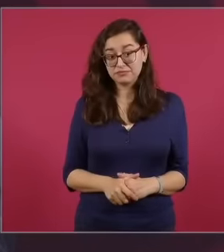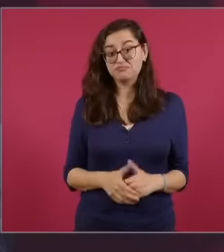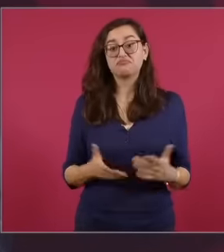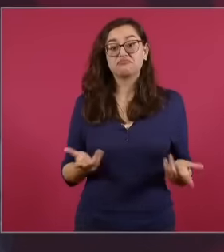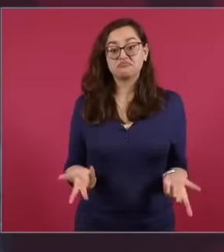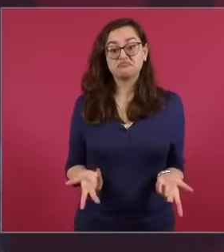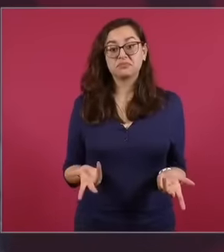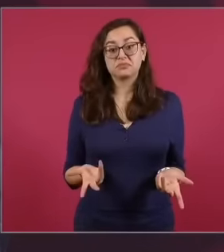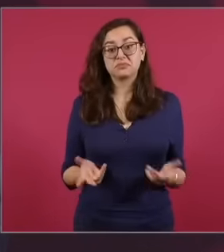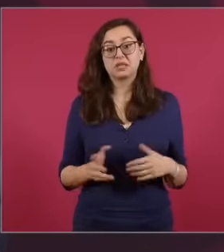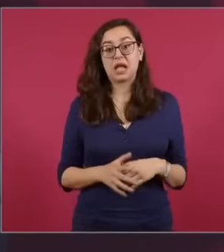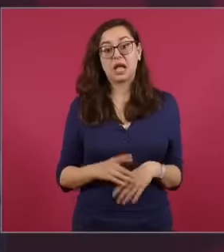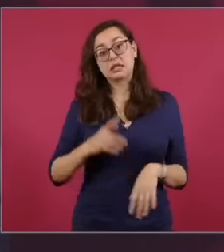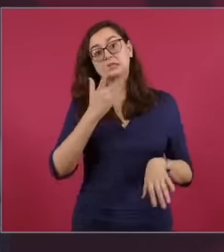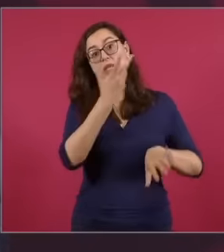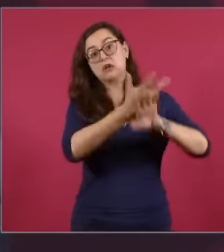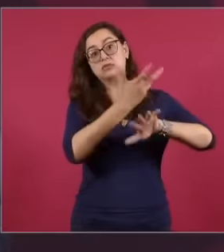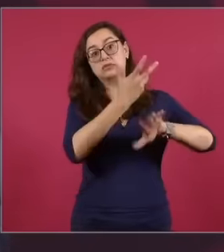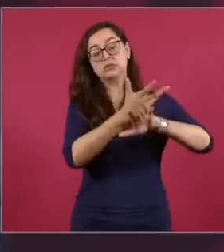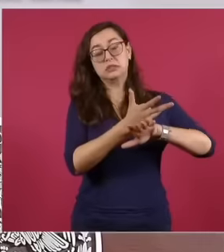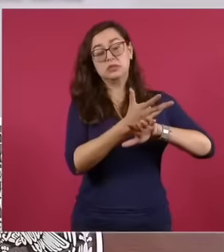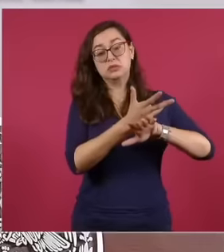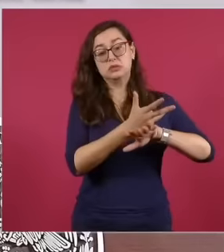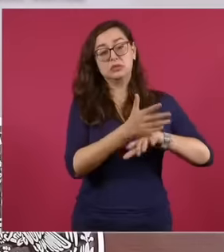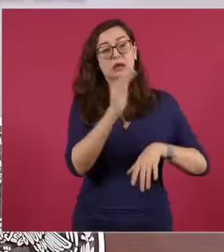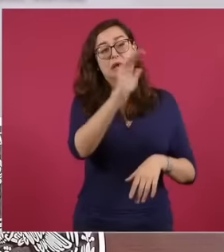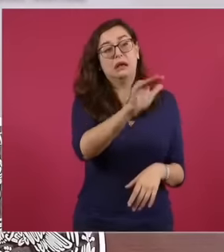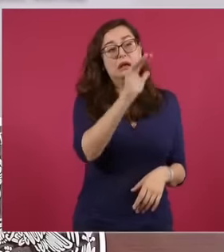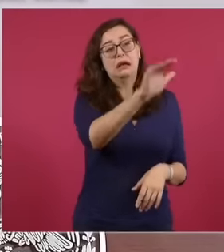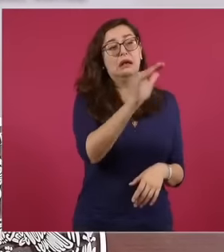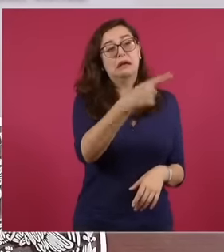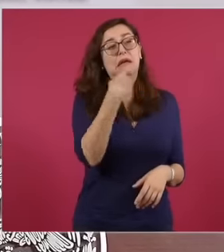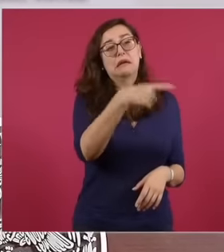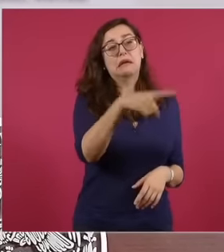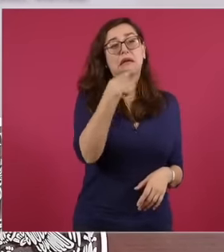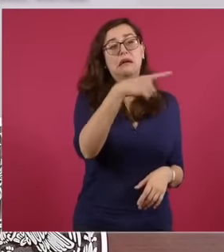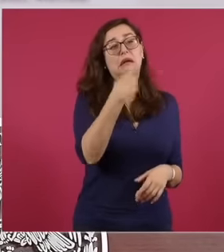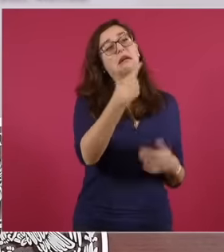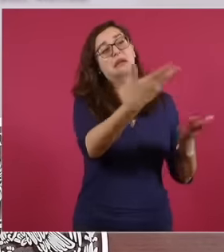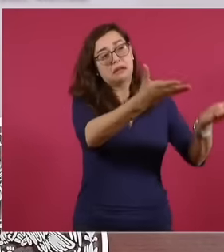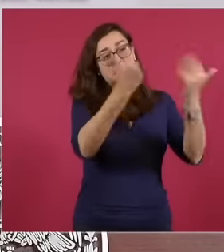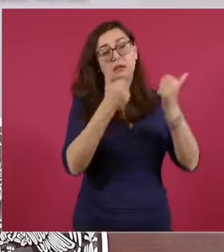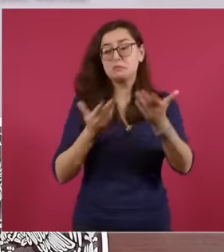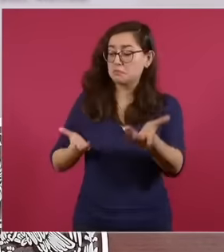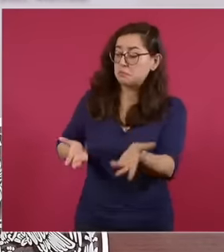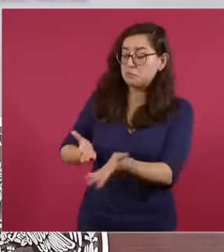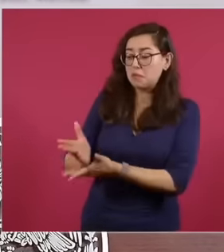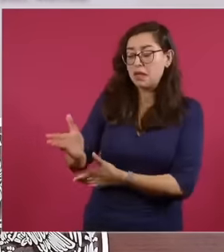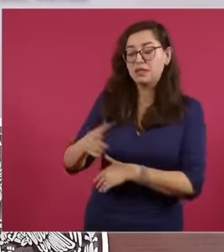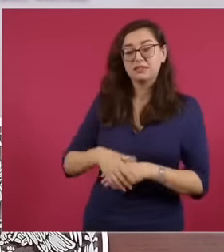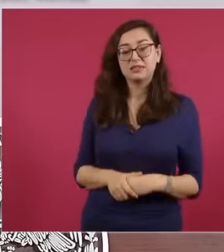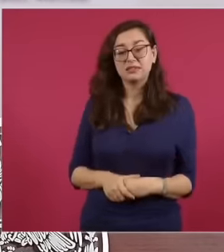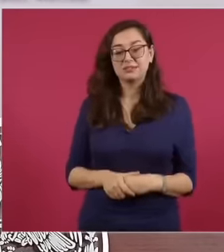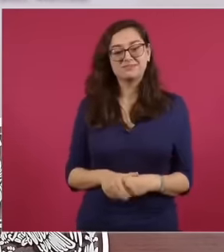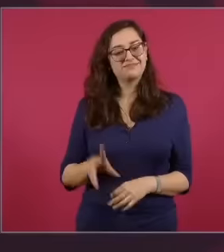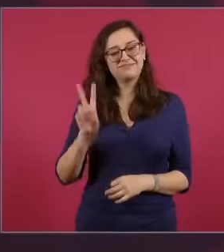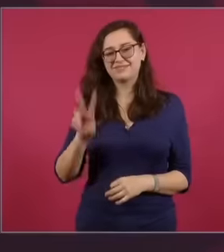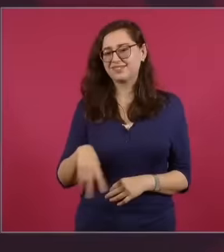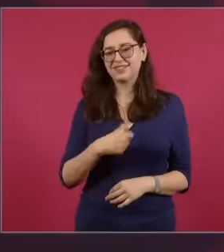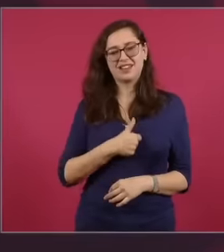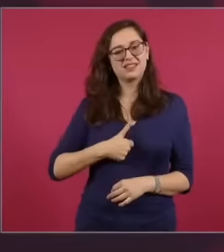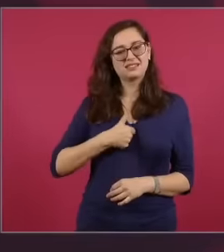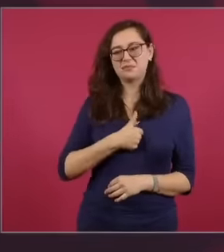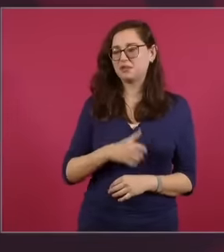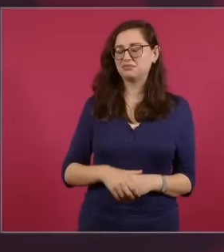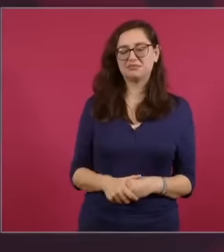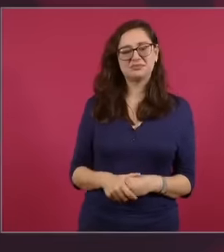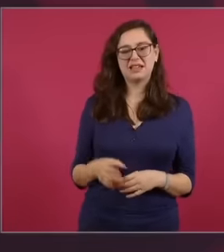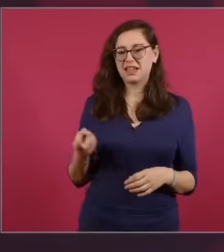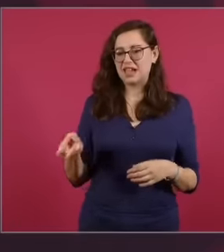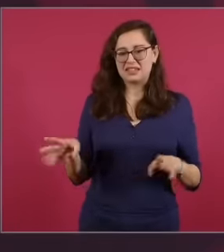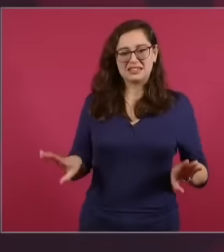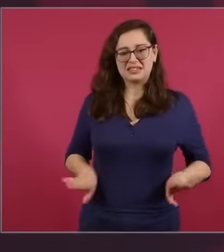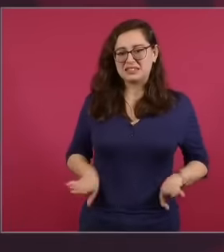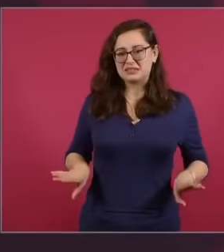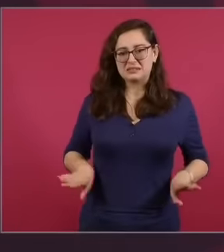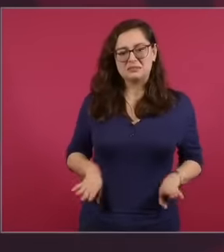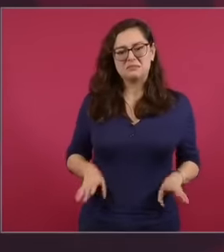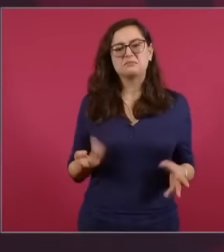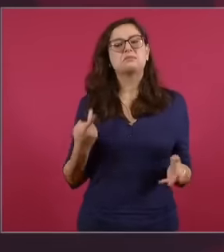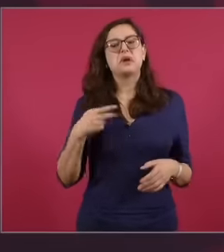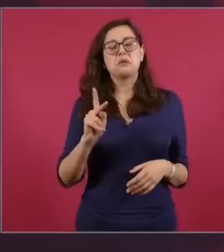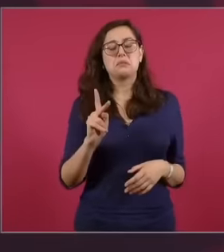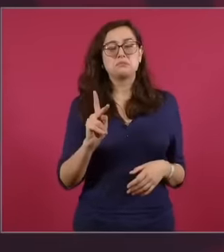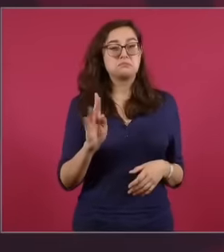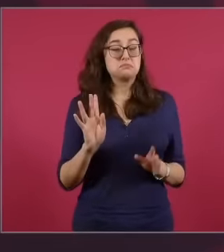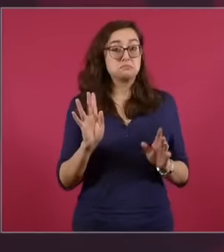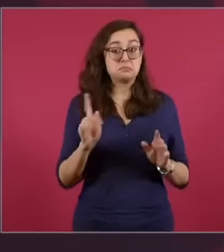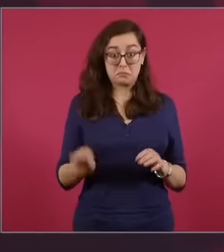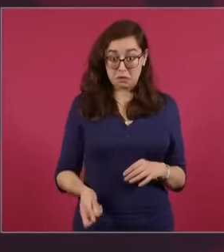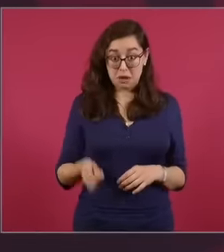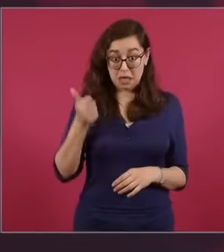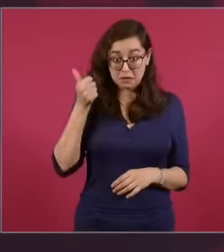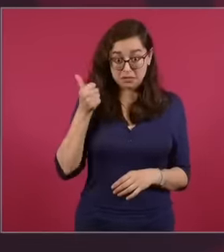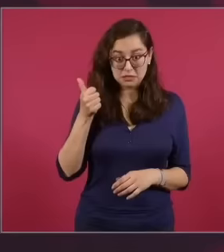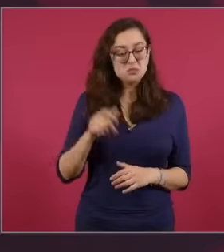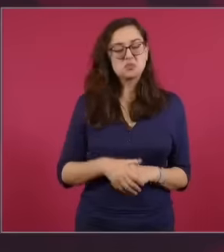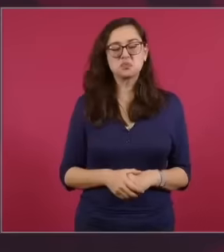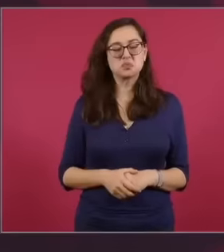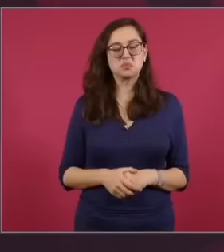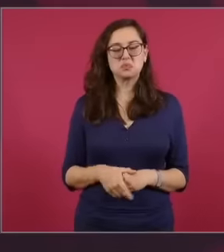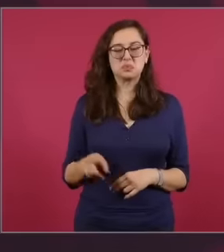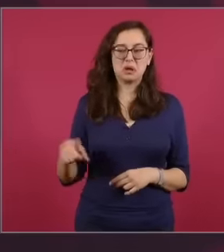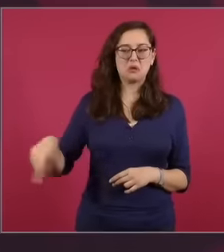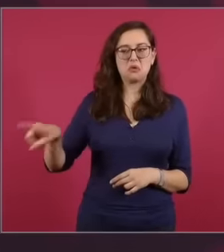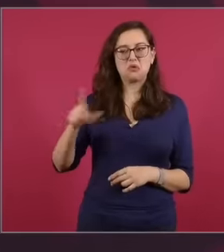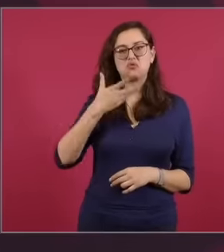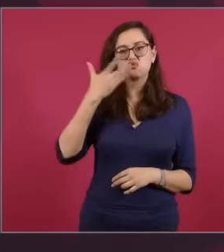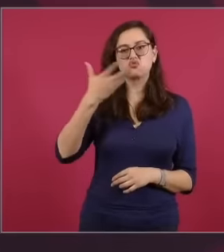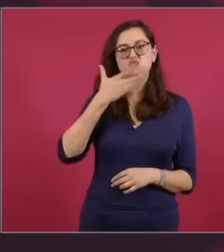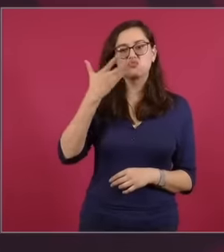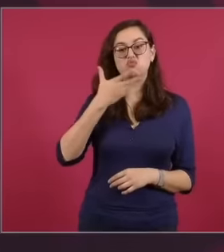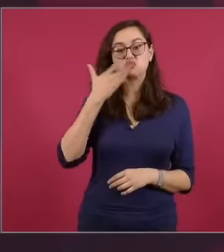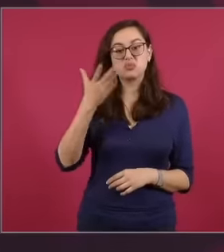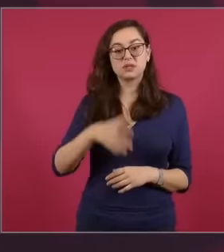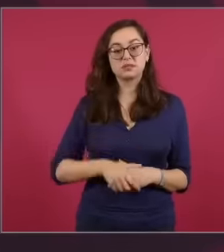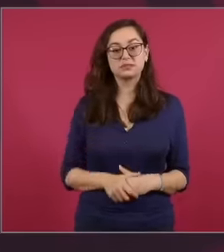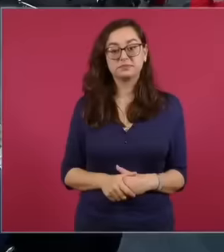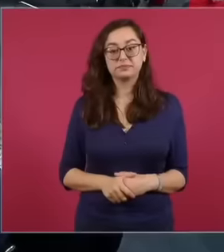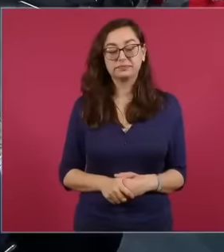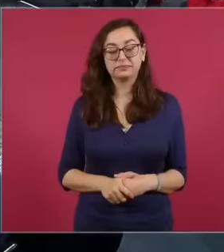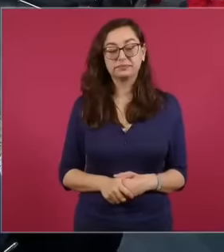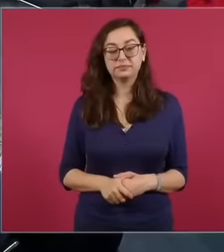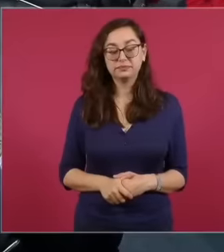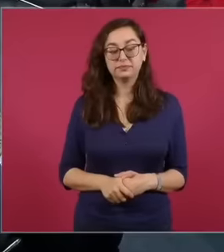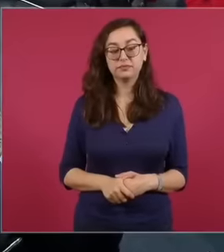Washington is really very regrettable it's not the first time it happens remember how